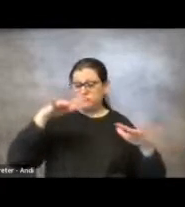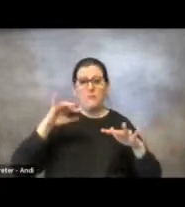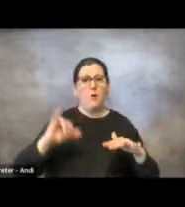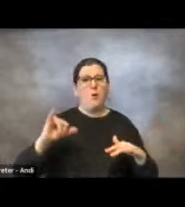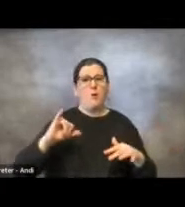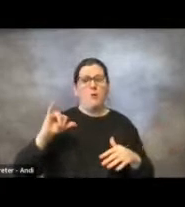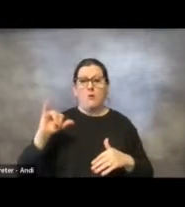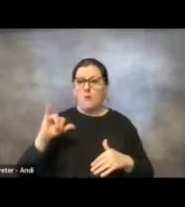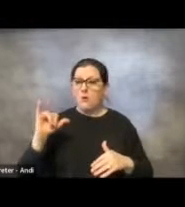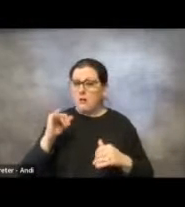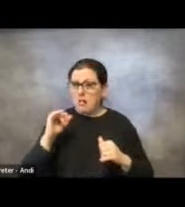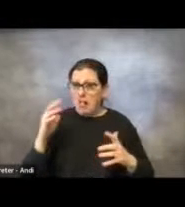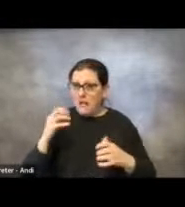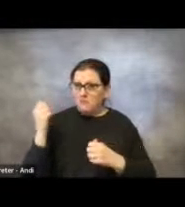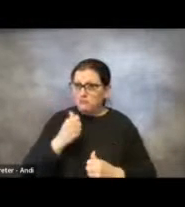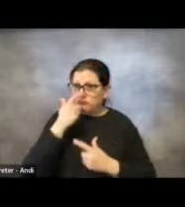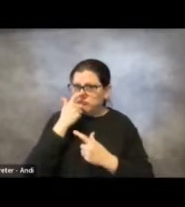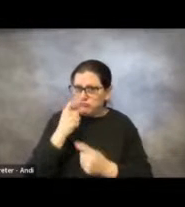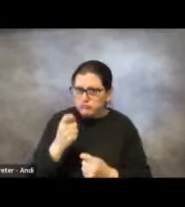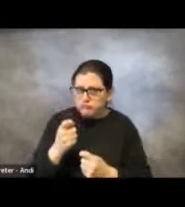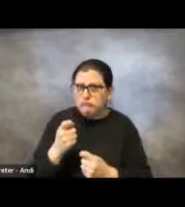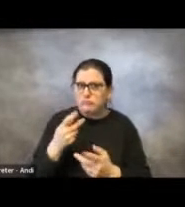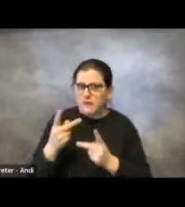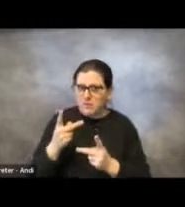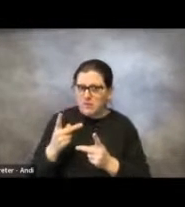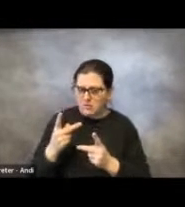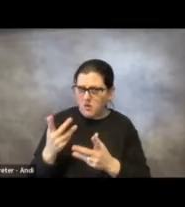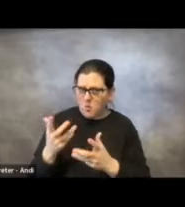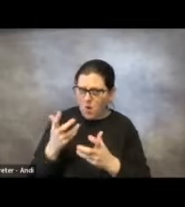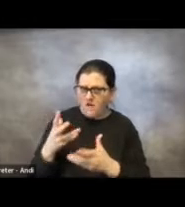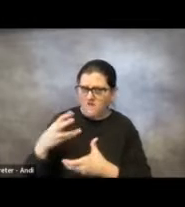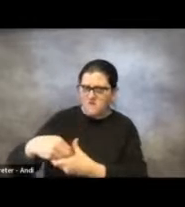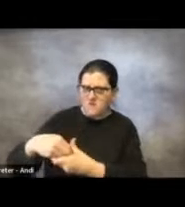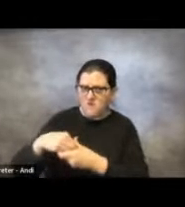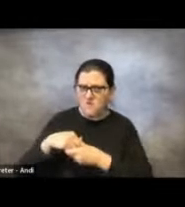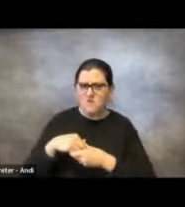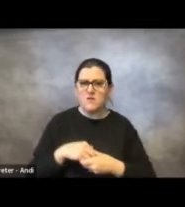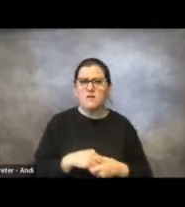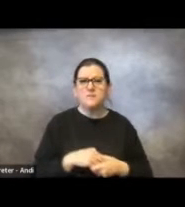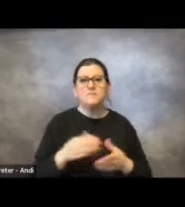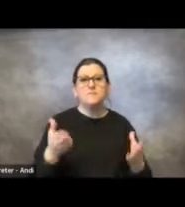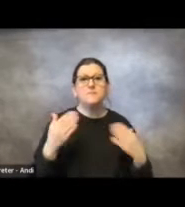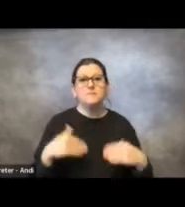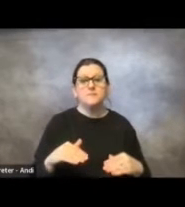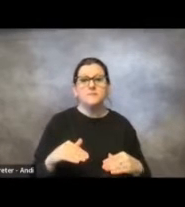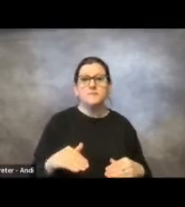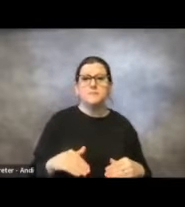of interest and buying on this project. Next slide, please. So